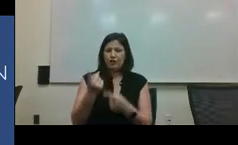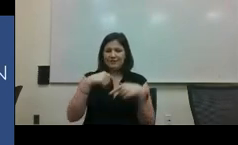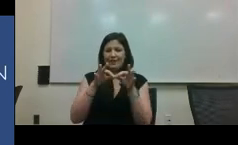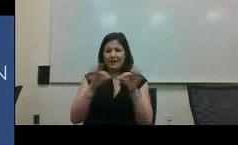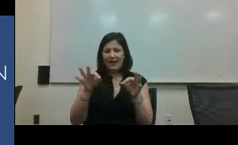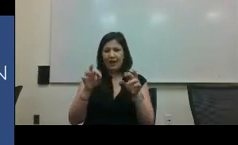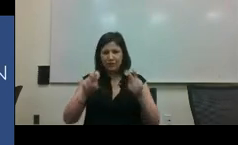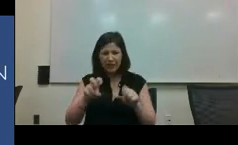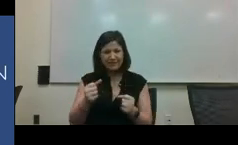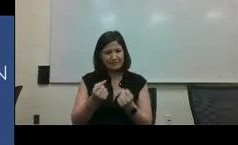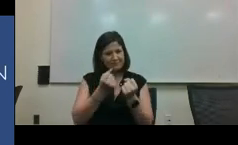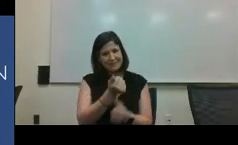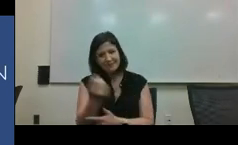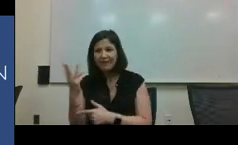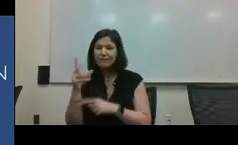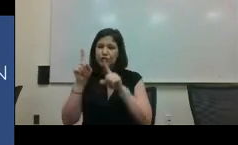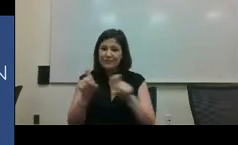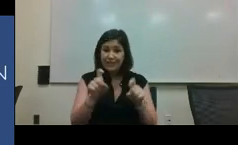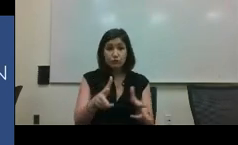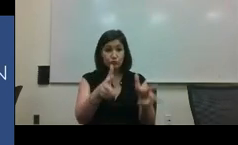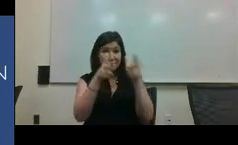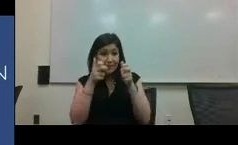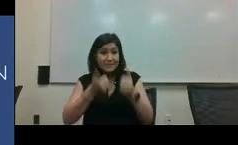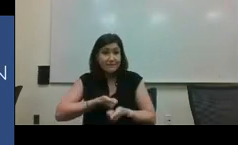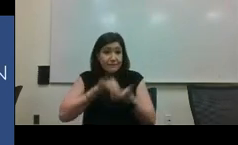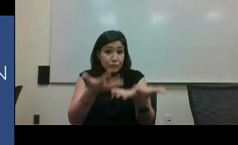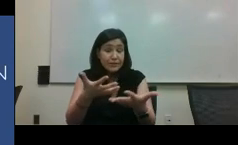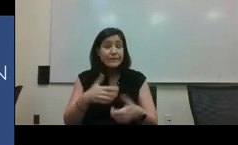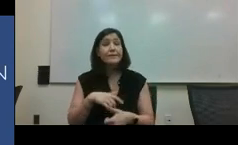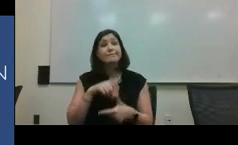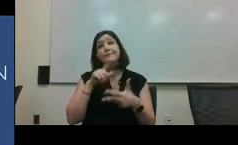is it a battery of tests whether it's a receptive and an expressive,